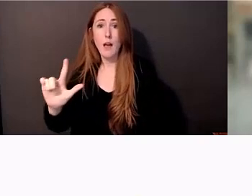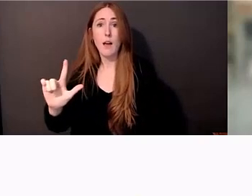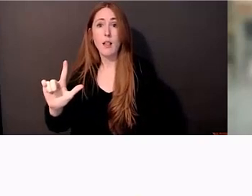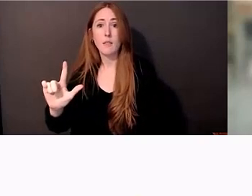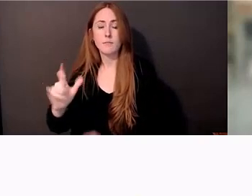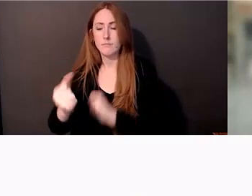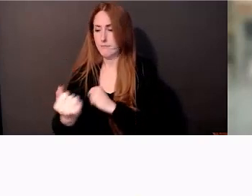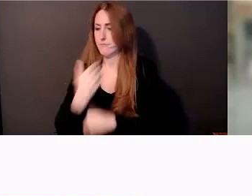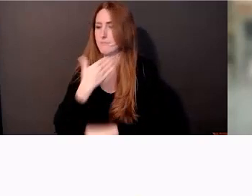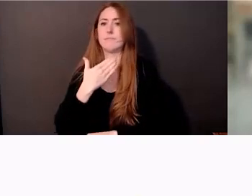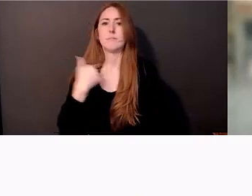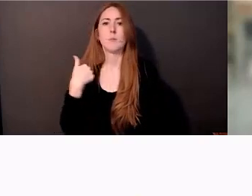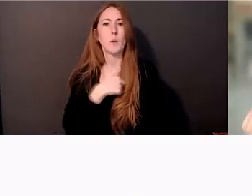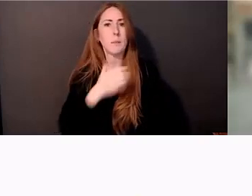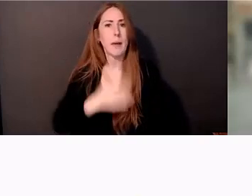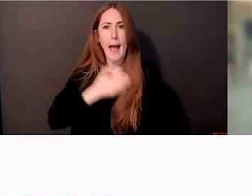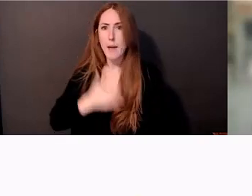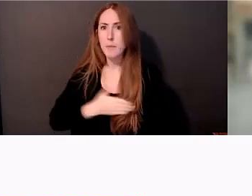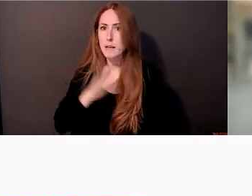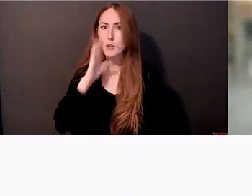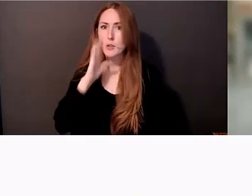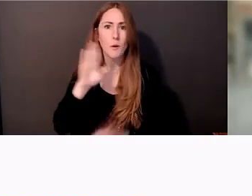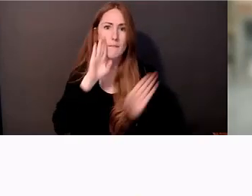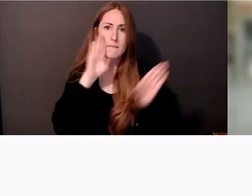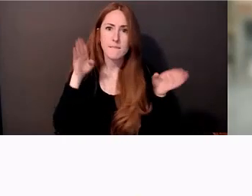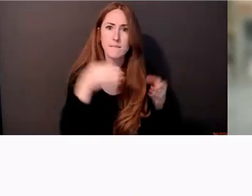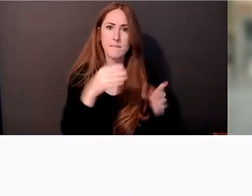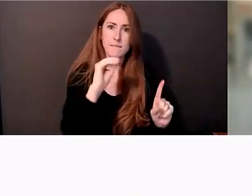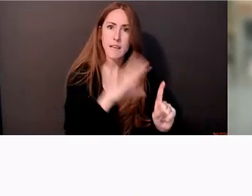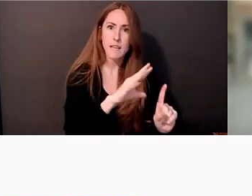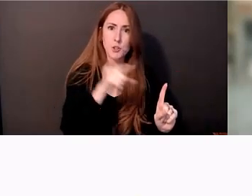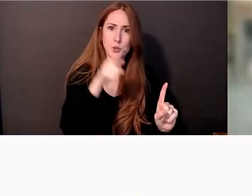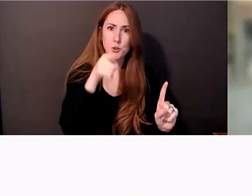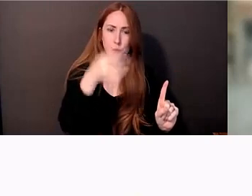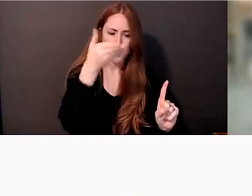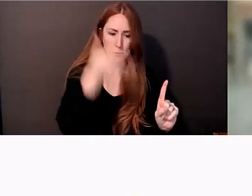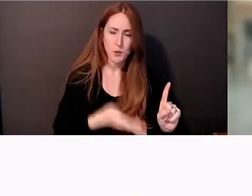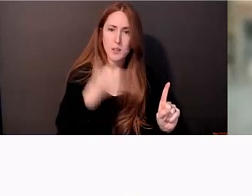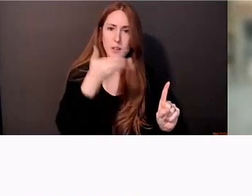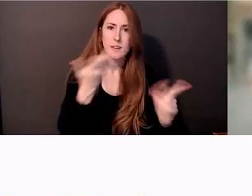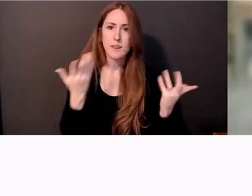goes out quarterly. Just keep that in mind. If you want to get information out there,